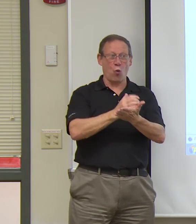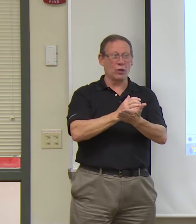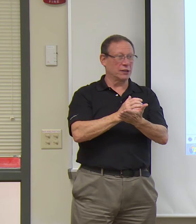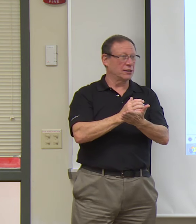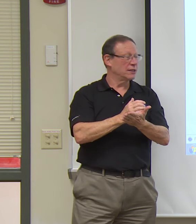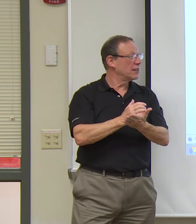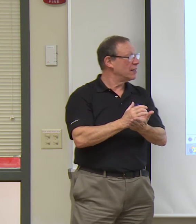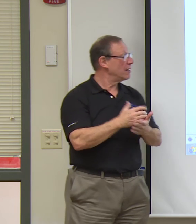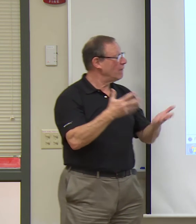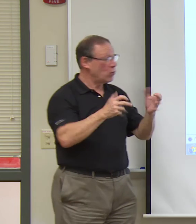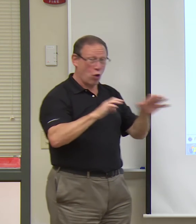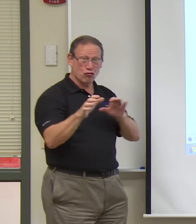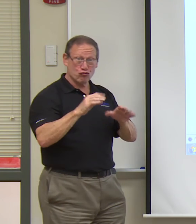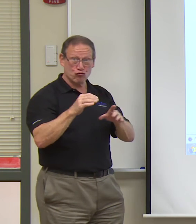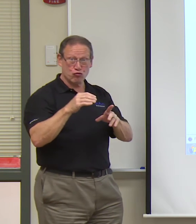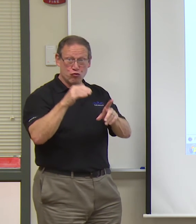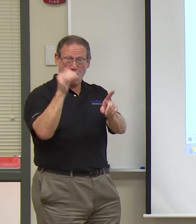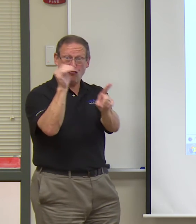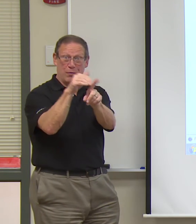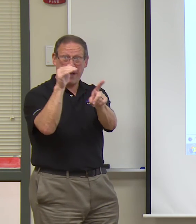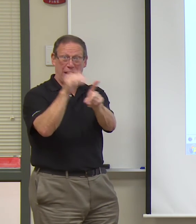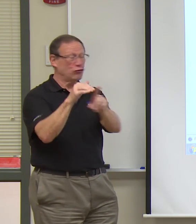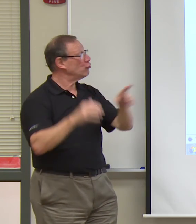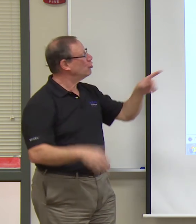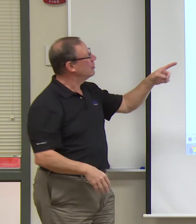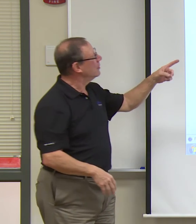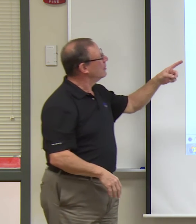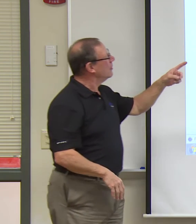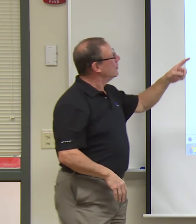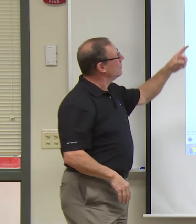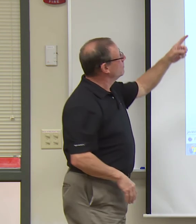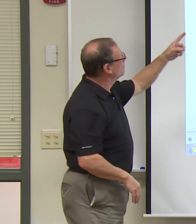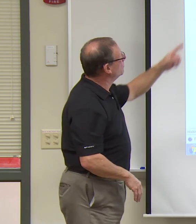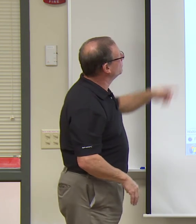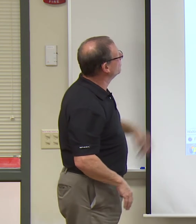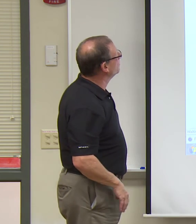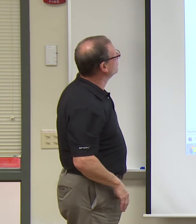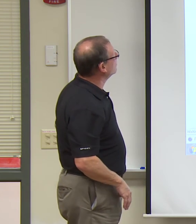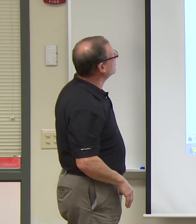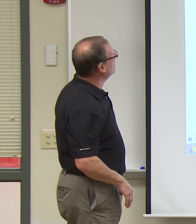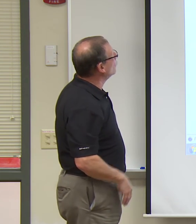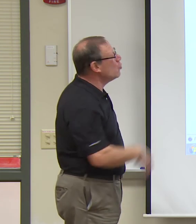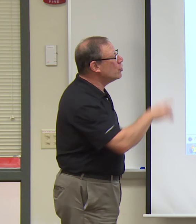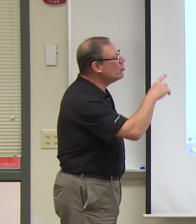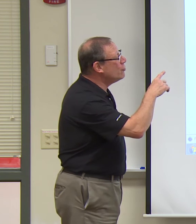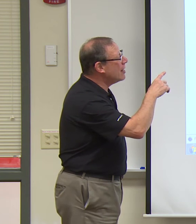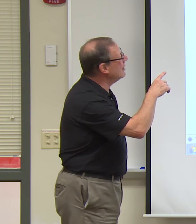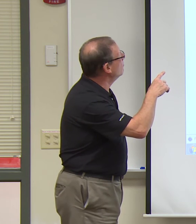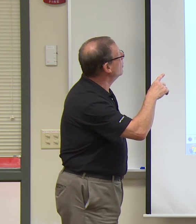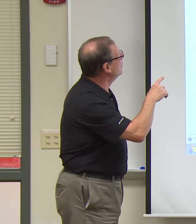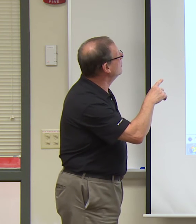and this is really just to show how you could make-- use quick links within the course. Could you do that again, Marty?